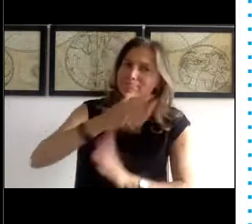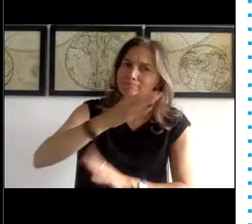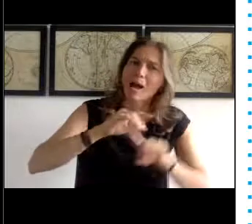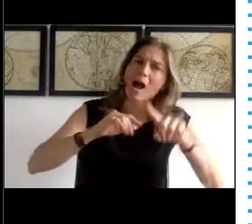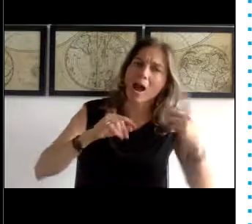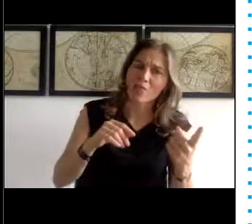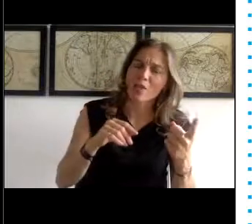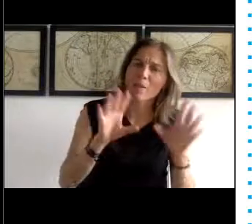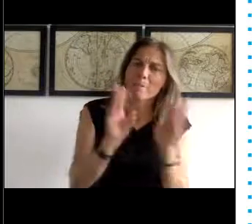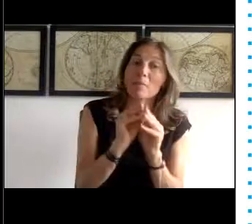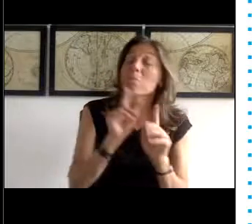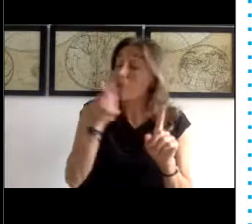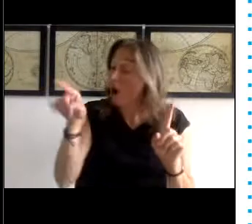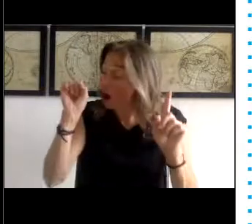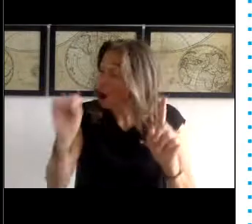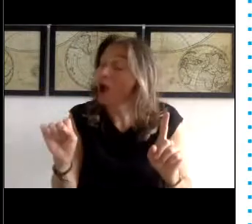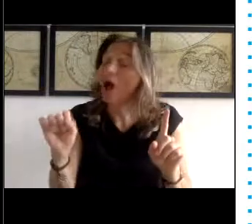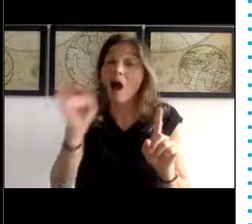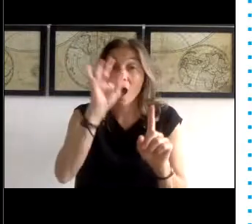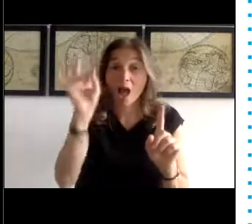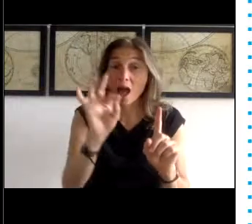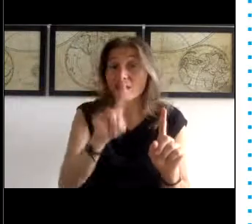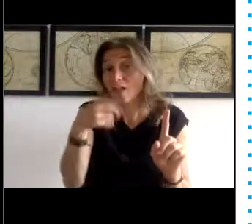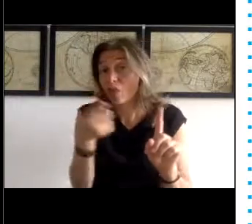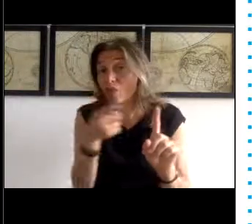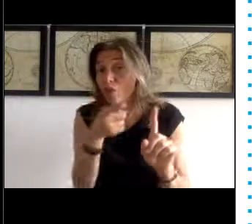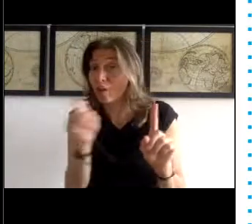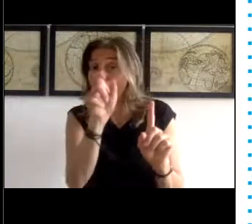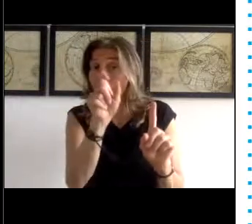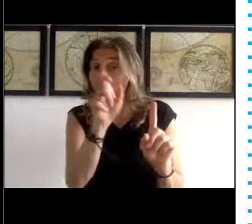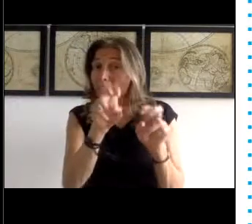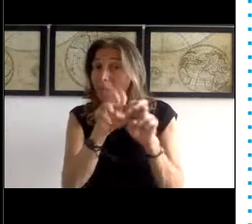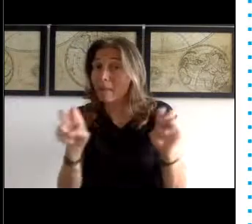and environments where he/she went on the mobility abroad.